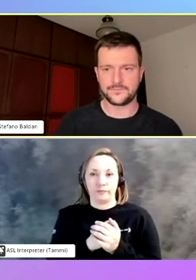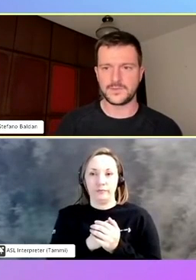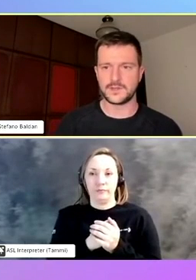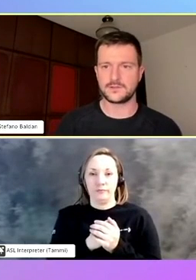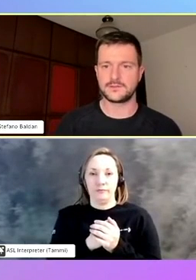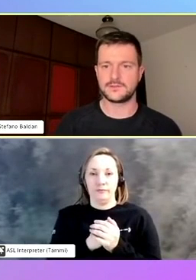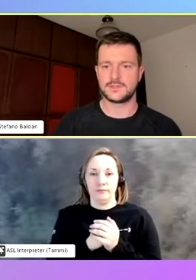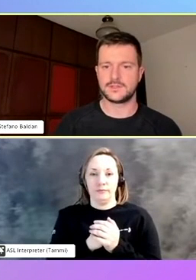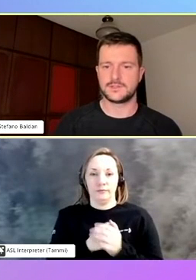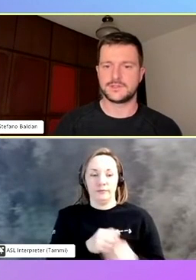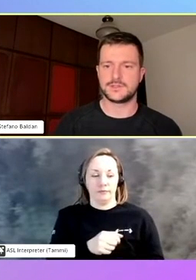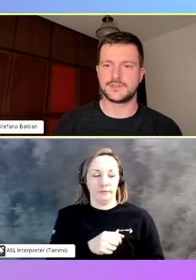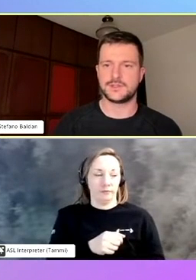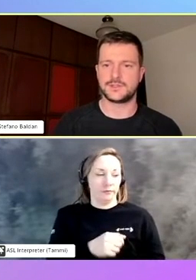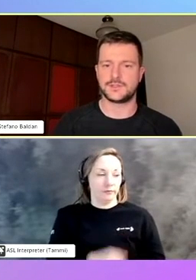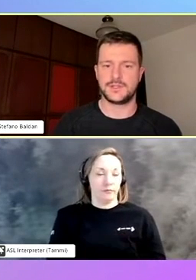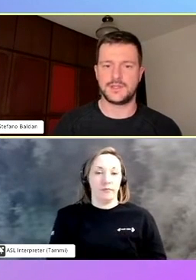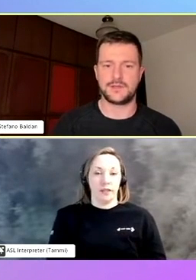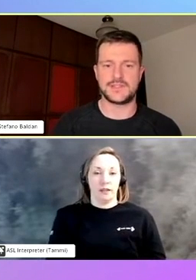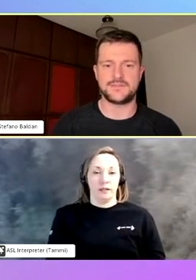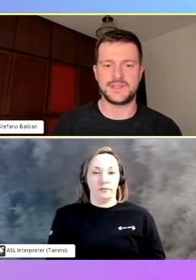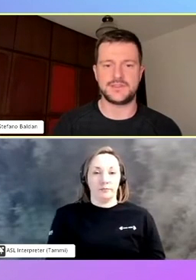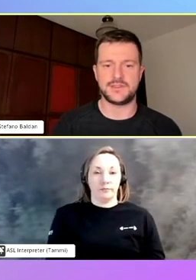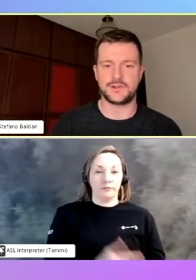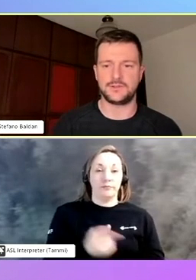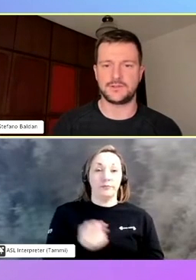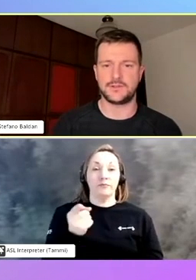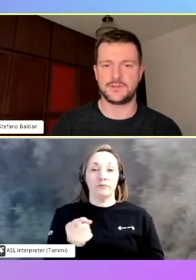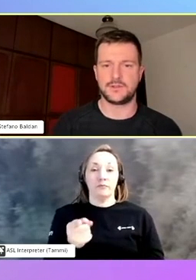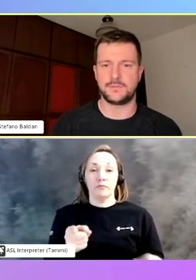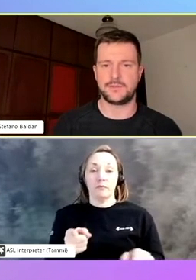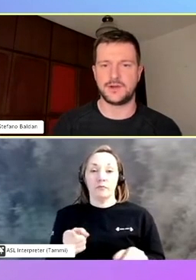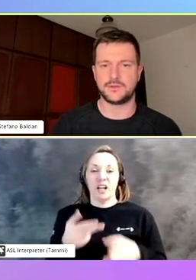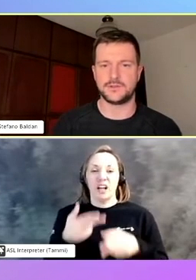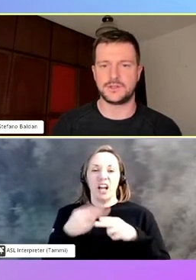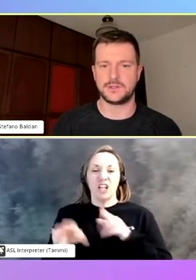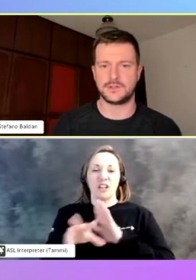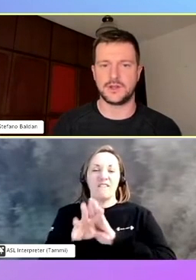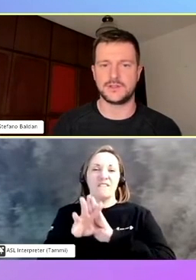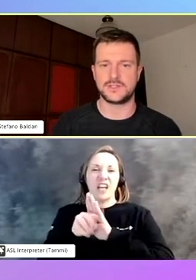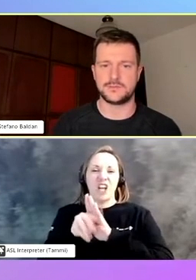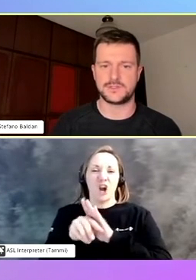and we're excited to welcome peter abasha will be leading